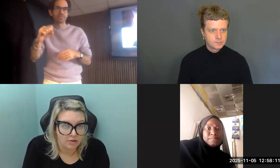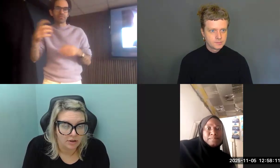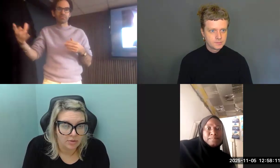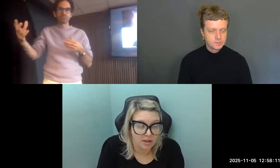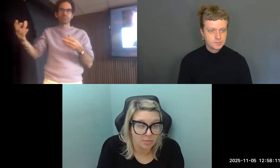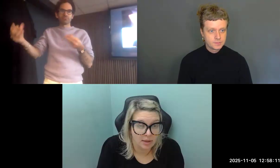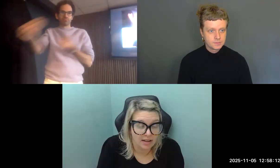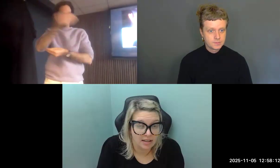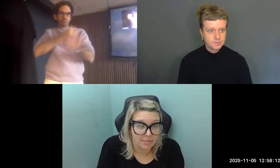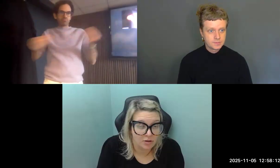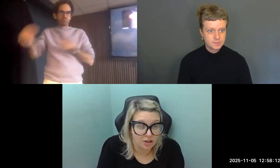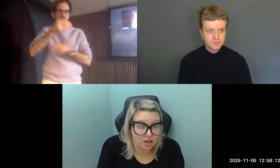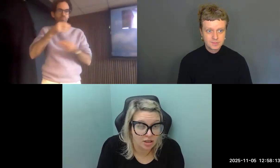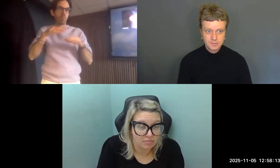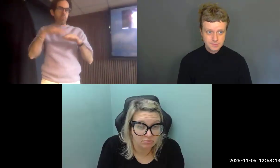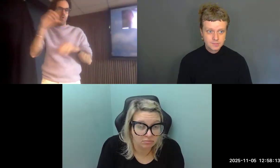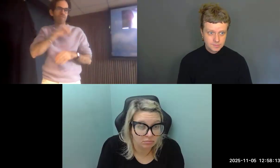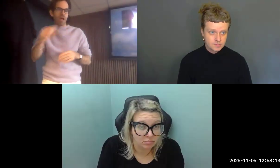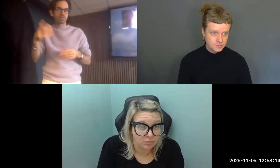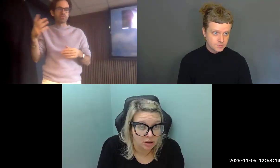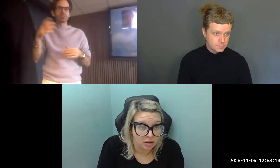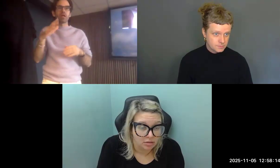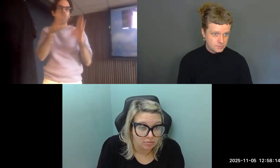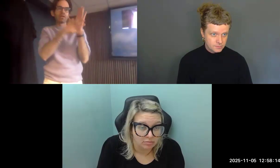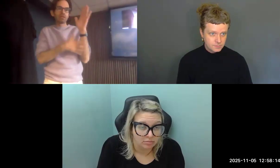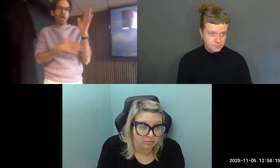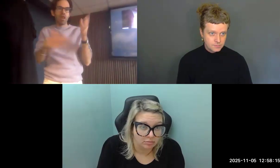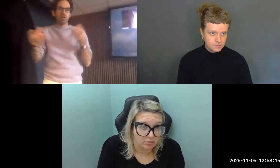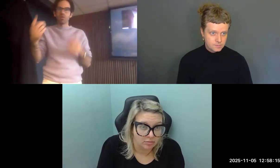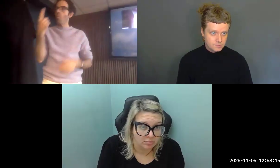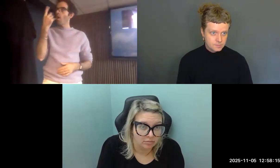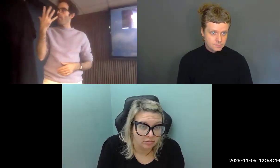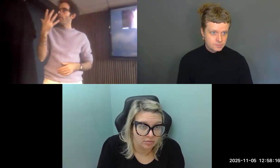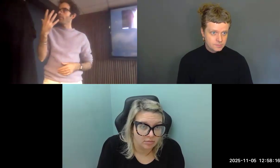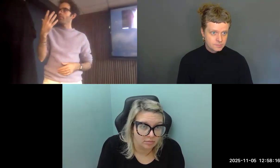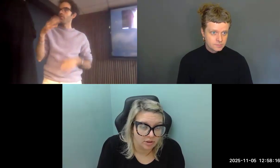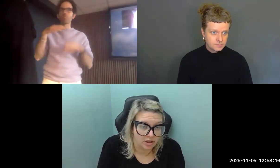So the first one could be that it's more efficient.